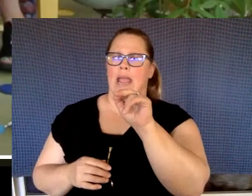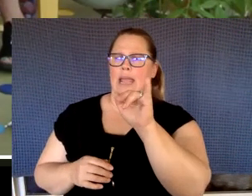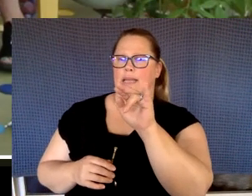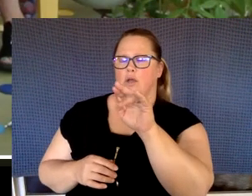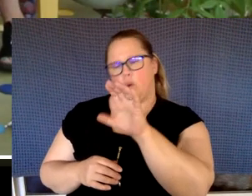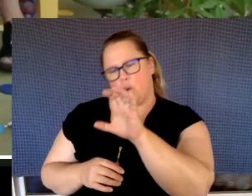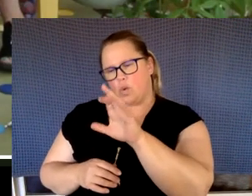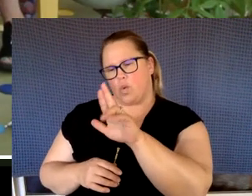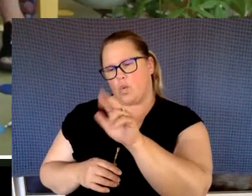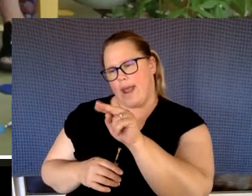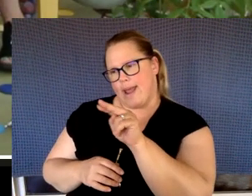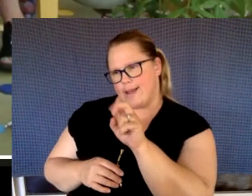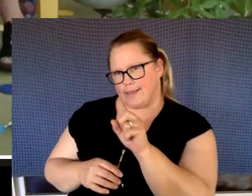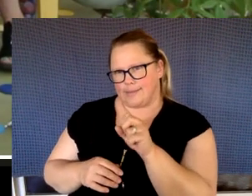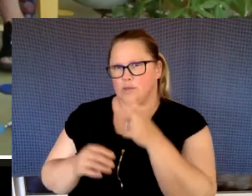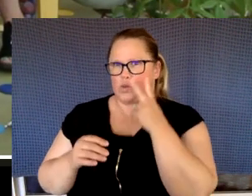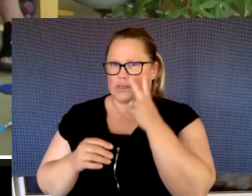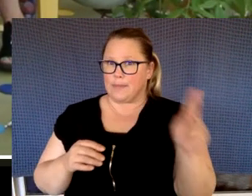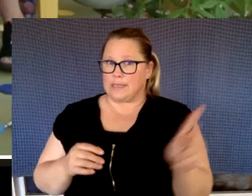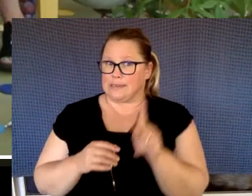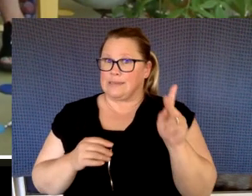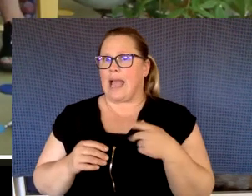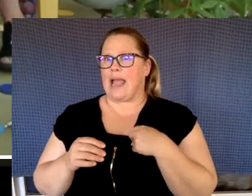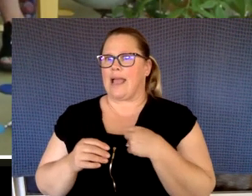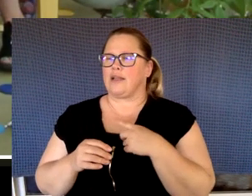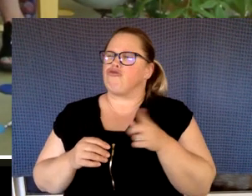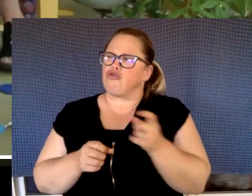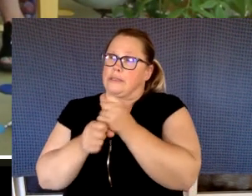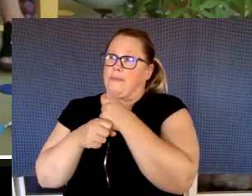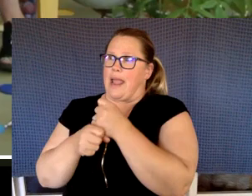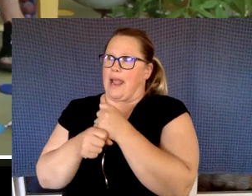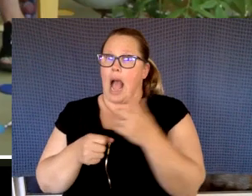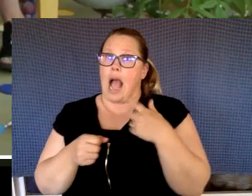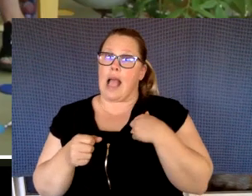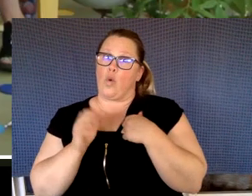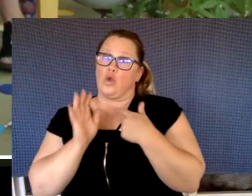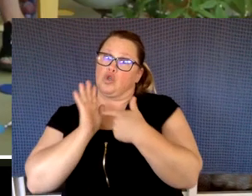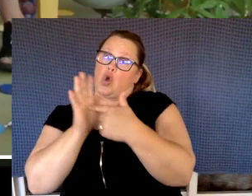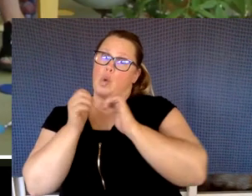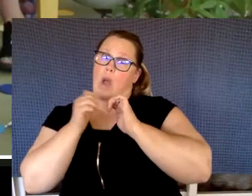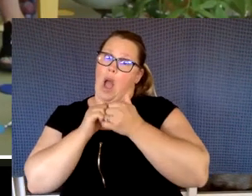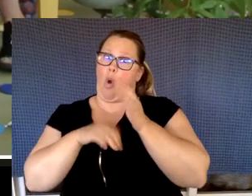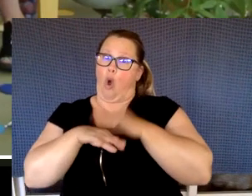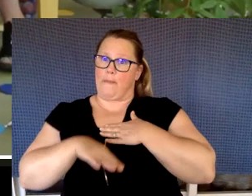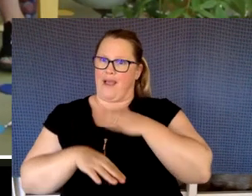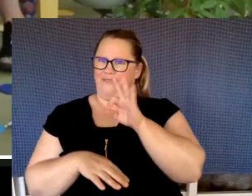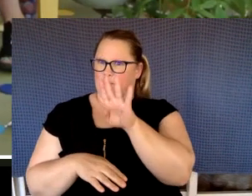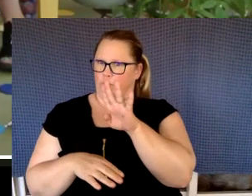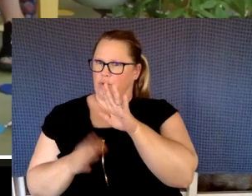my Facebook page how you, too can create wonderful little cranes origami style.